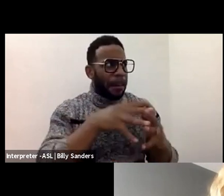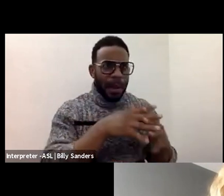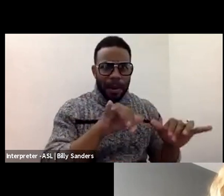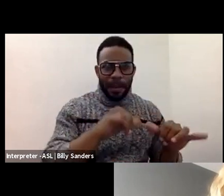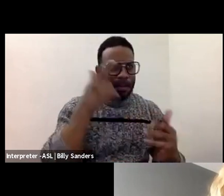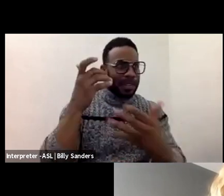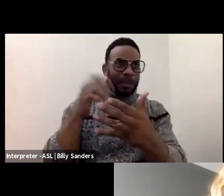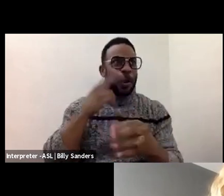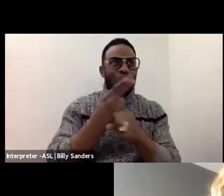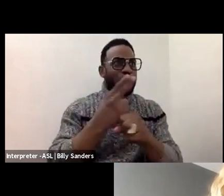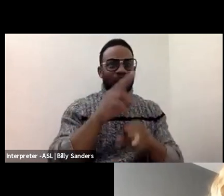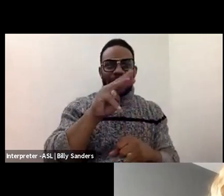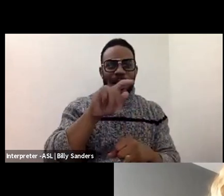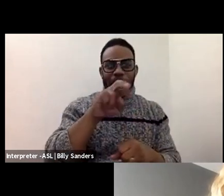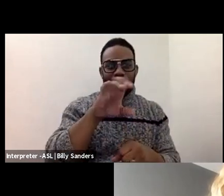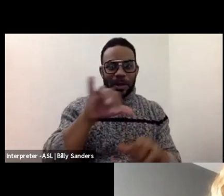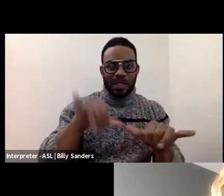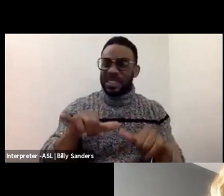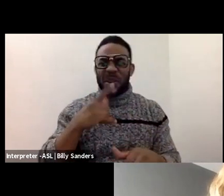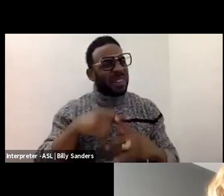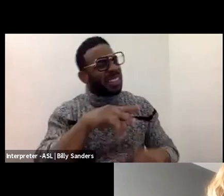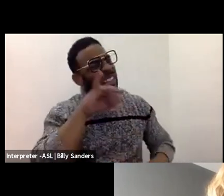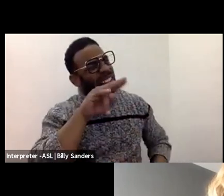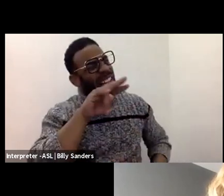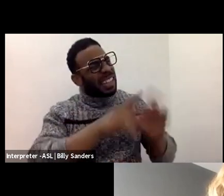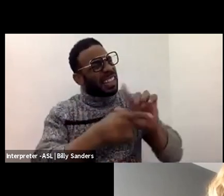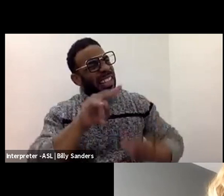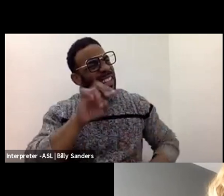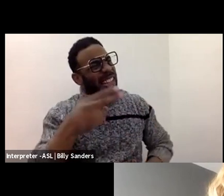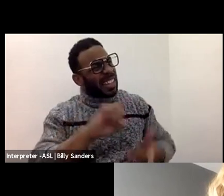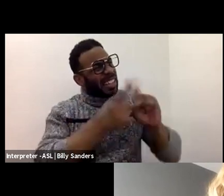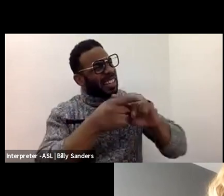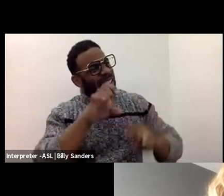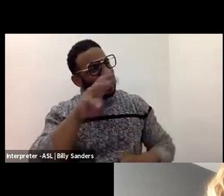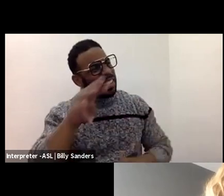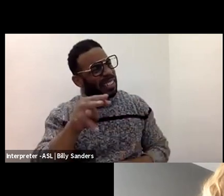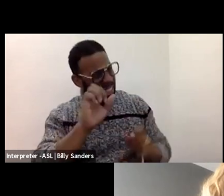we don't use the metric system. What is that in inches, centimeters? Can your chair fit